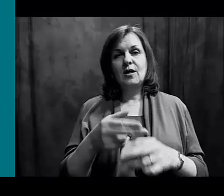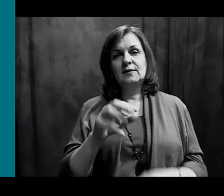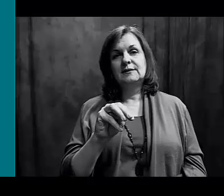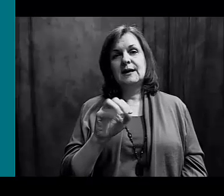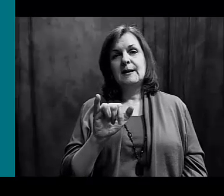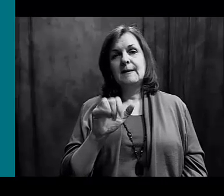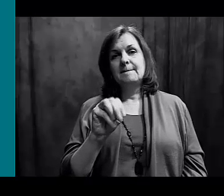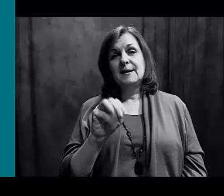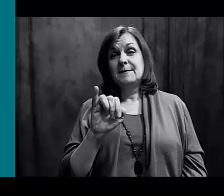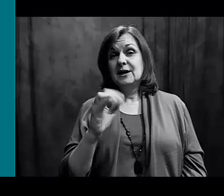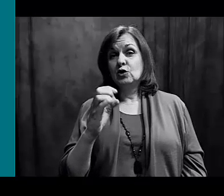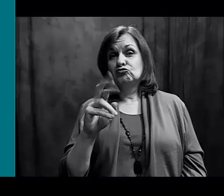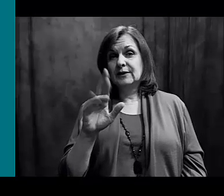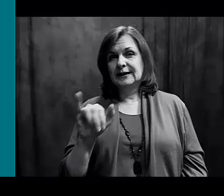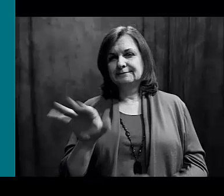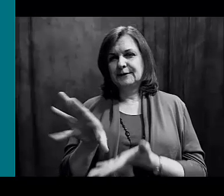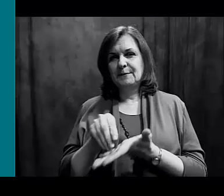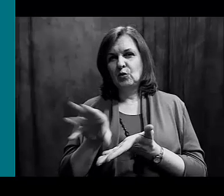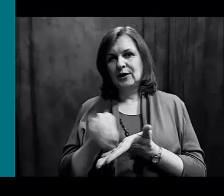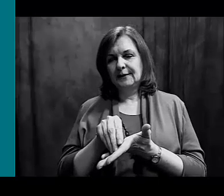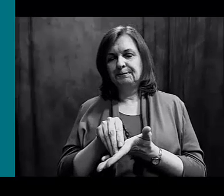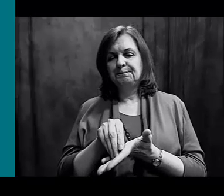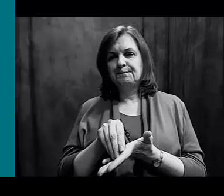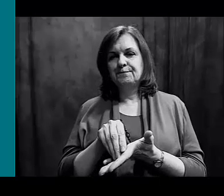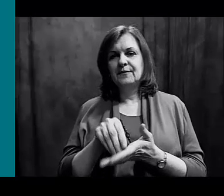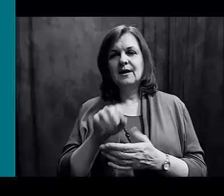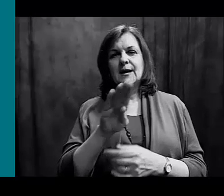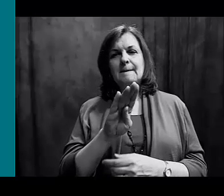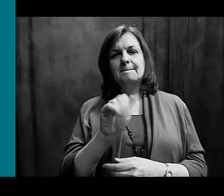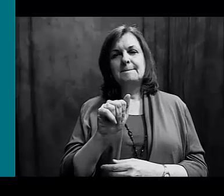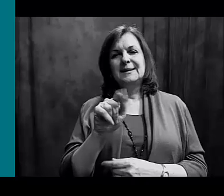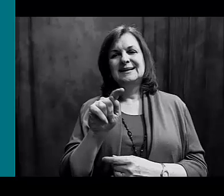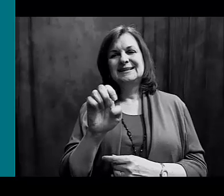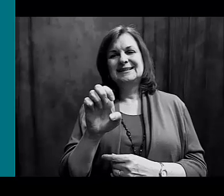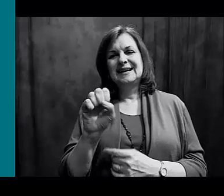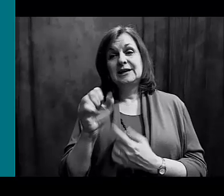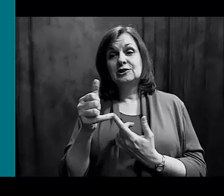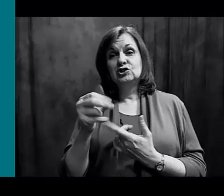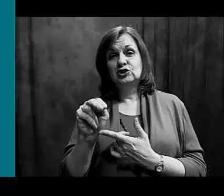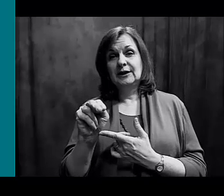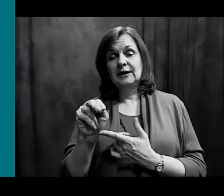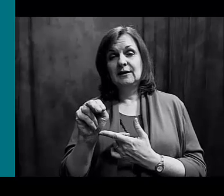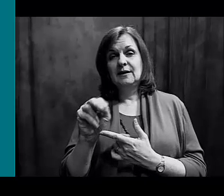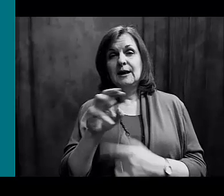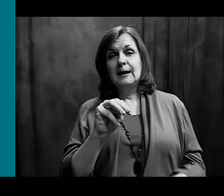so Batesian mimicry is something known in many forms in the environment but